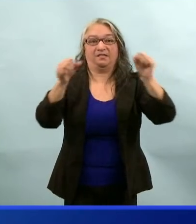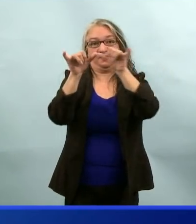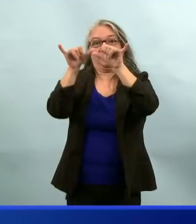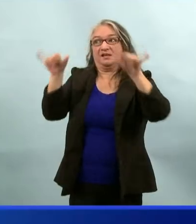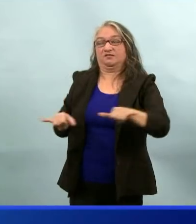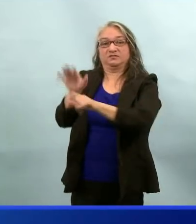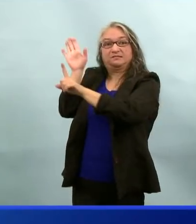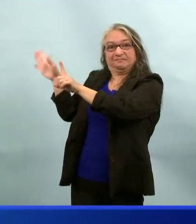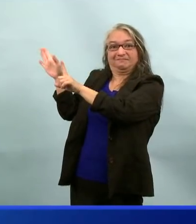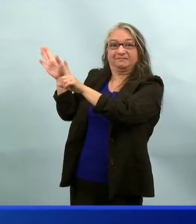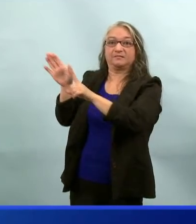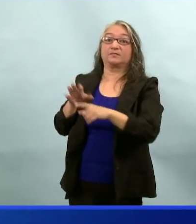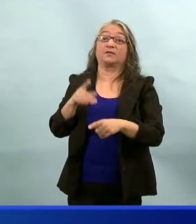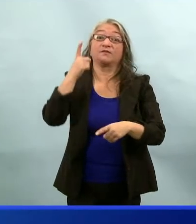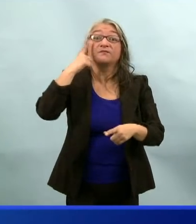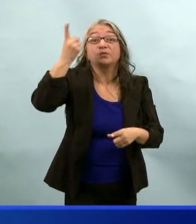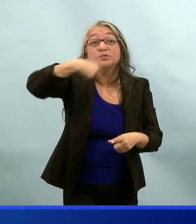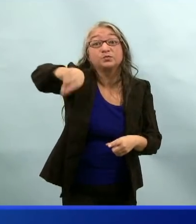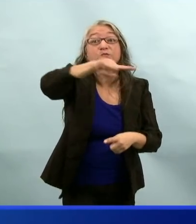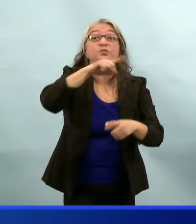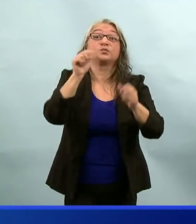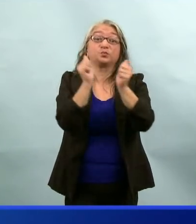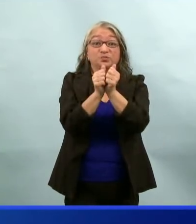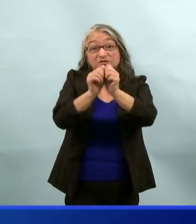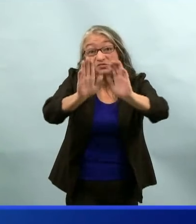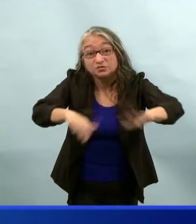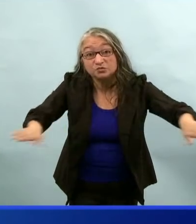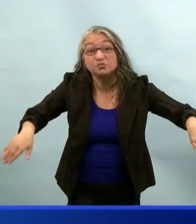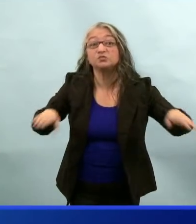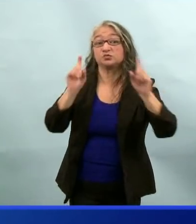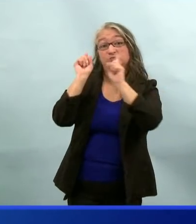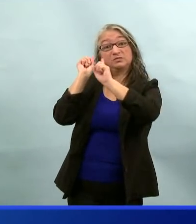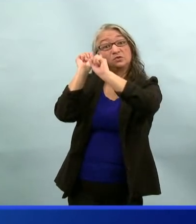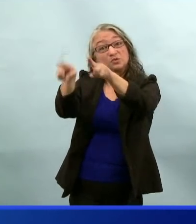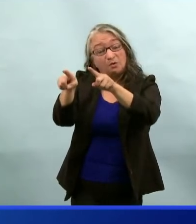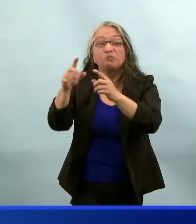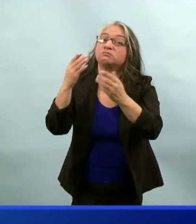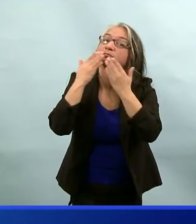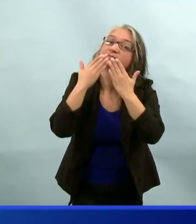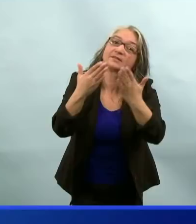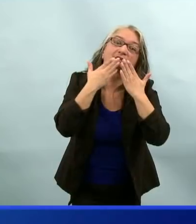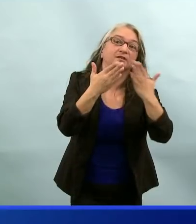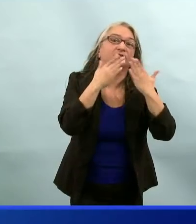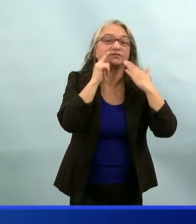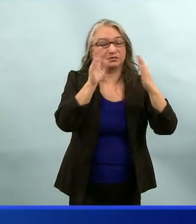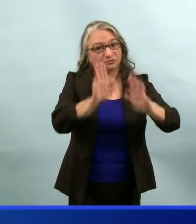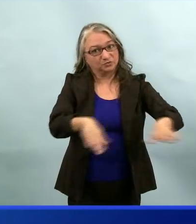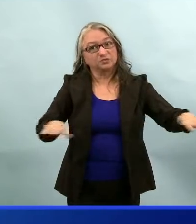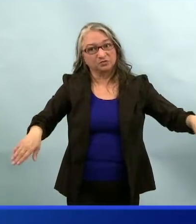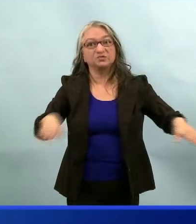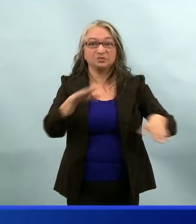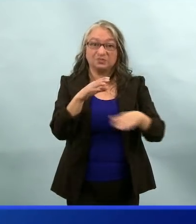thank you as well and your kids they are our heroes you're doing your part to help us fight